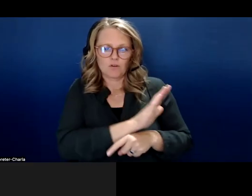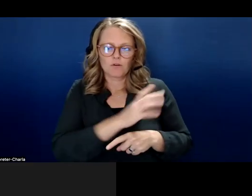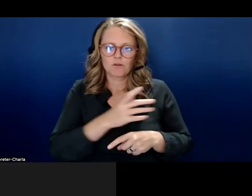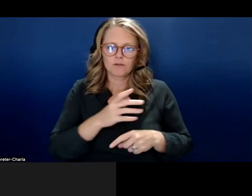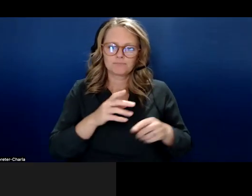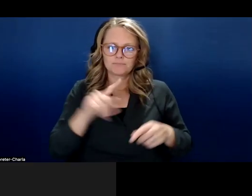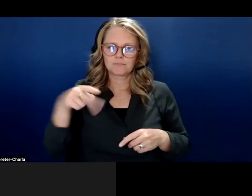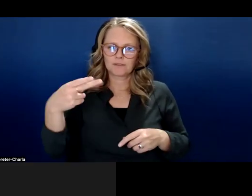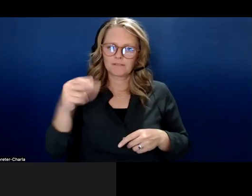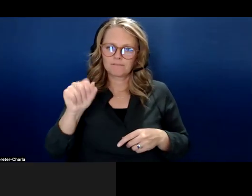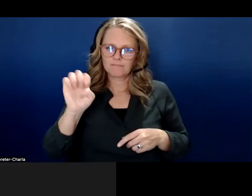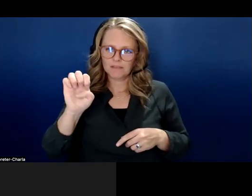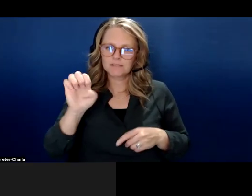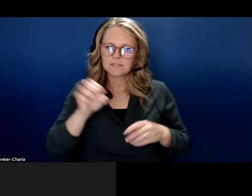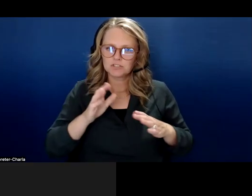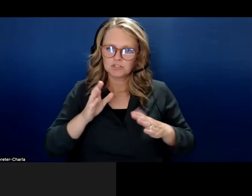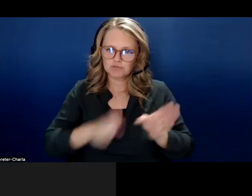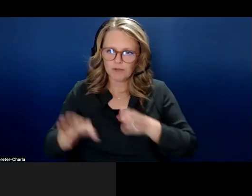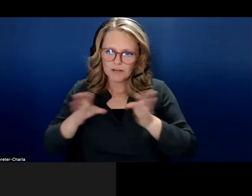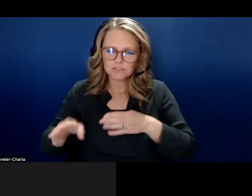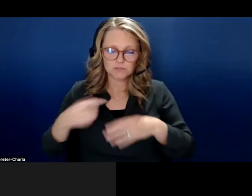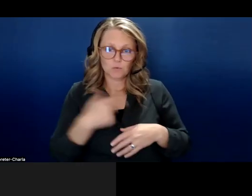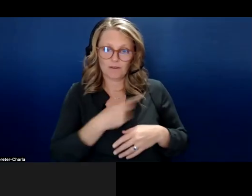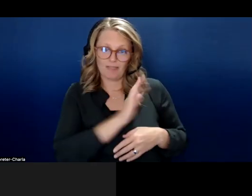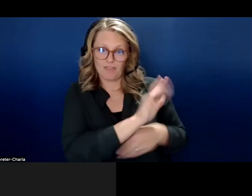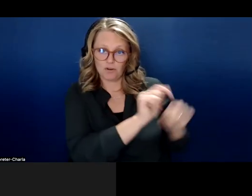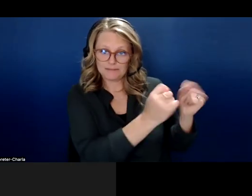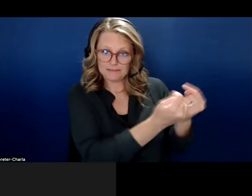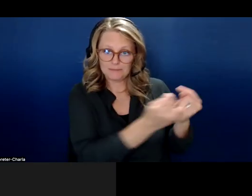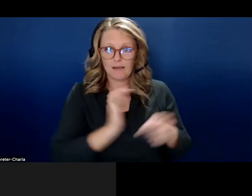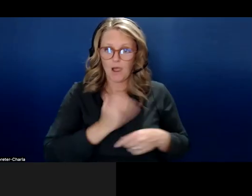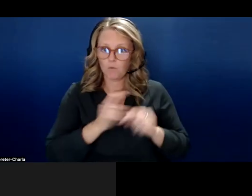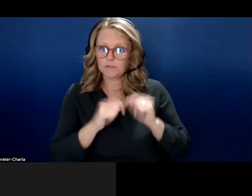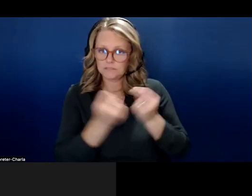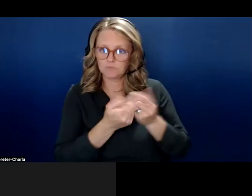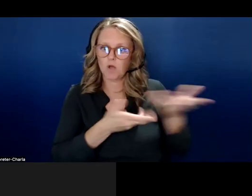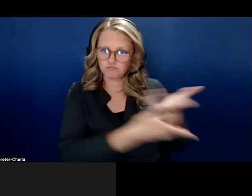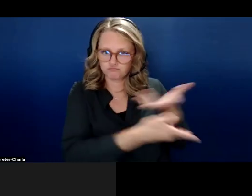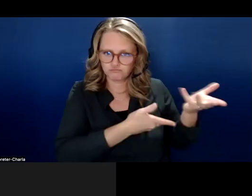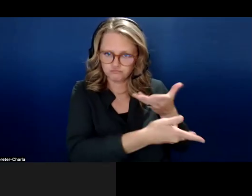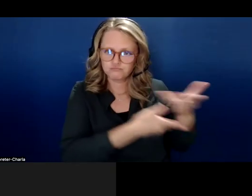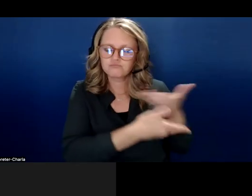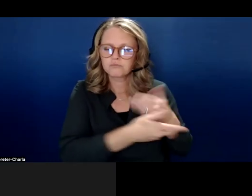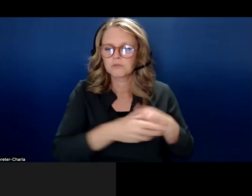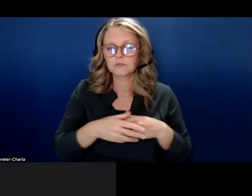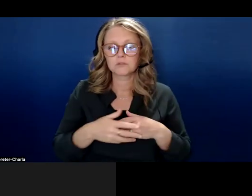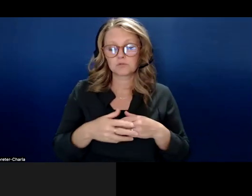So we've been in close coordination with that project team. So I think, you know, as the BRTs continue to move forward,